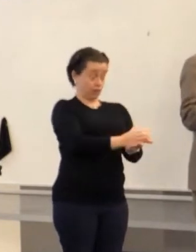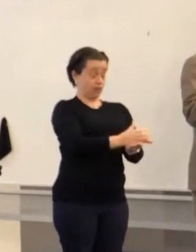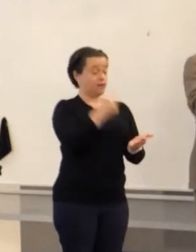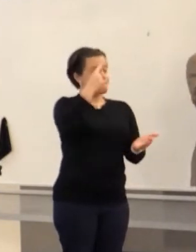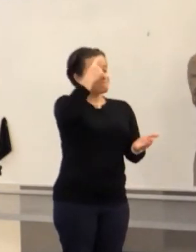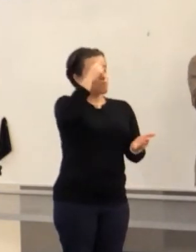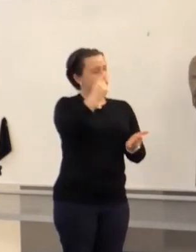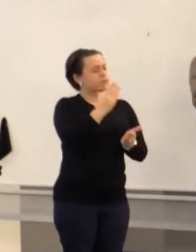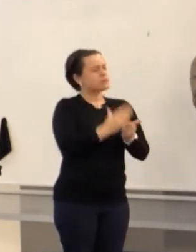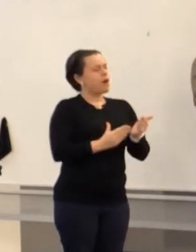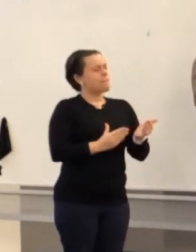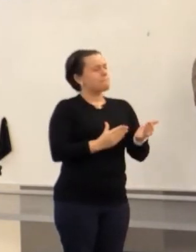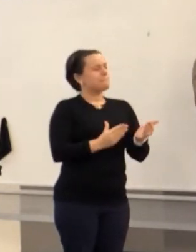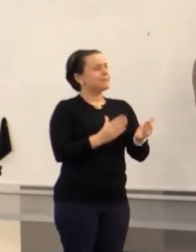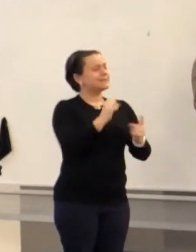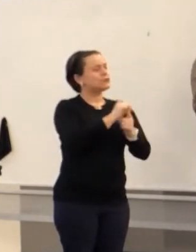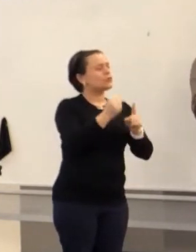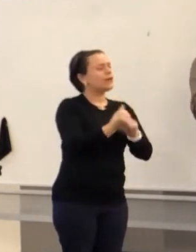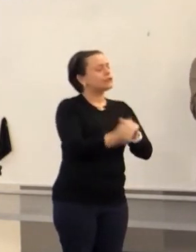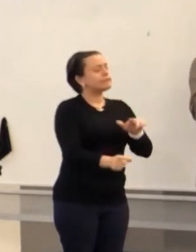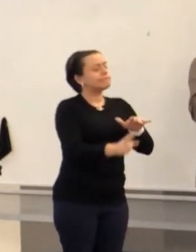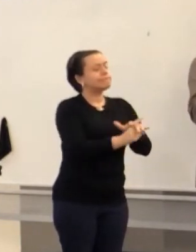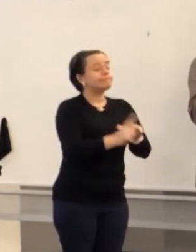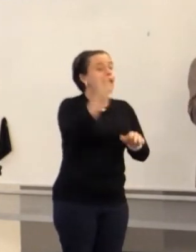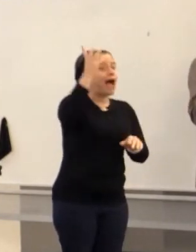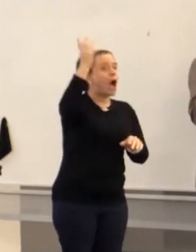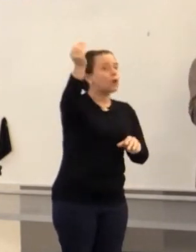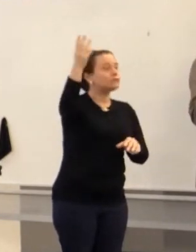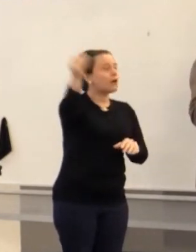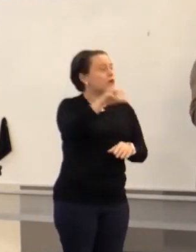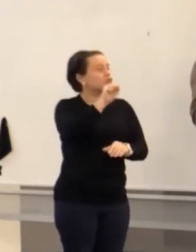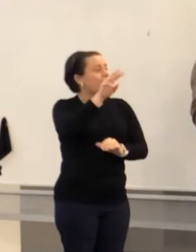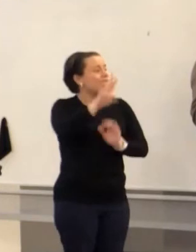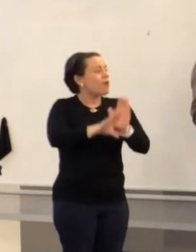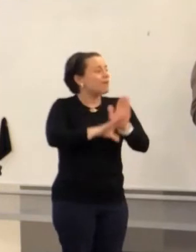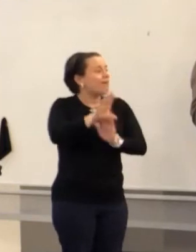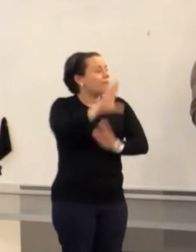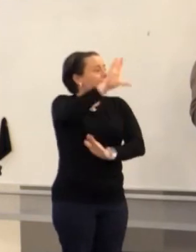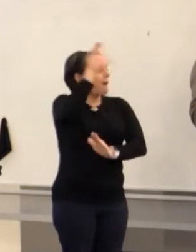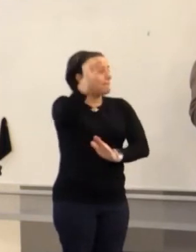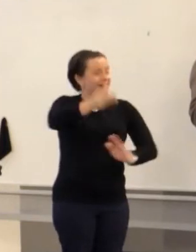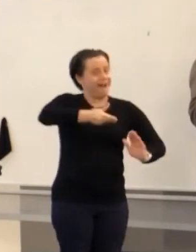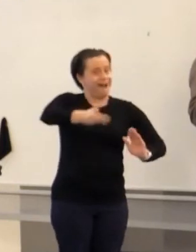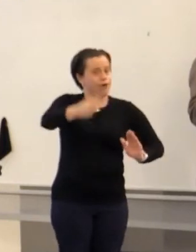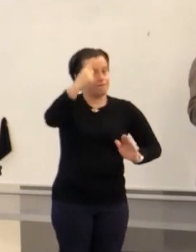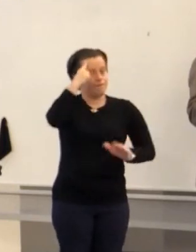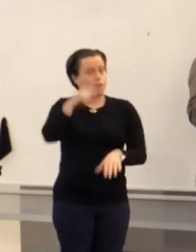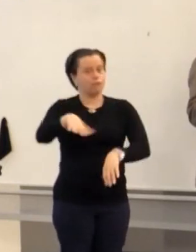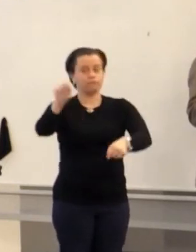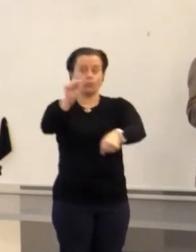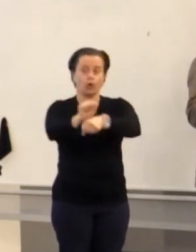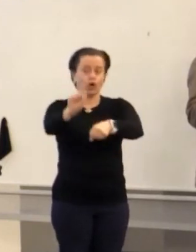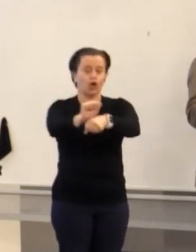an outside software development firm, say the tire to do some of the work and we want to make sure